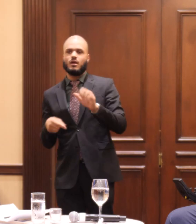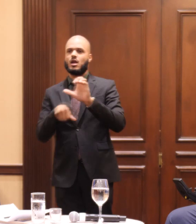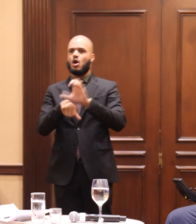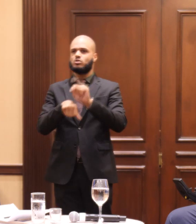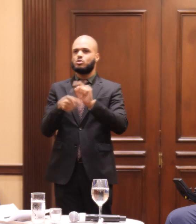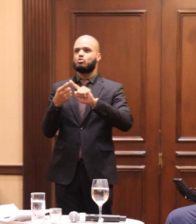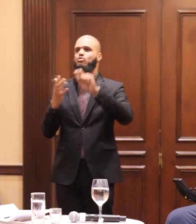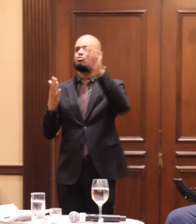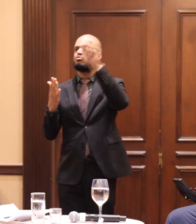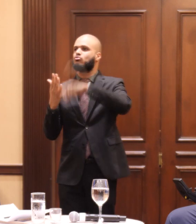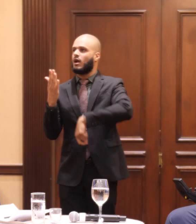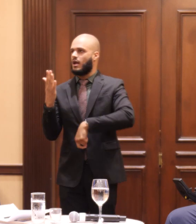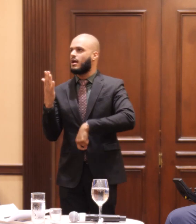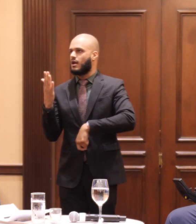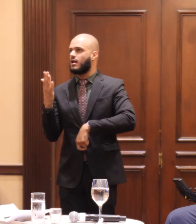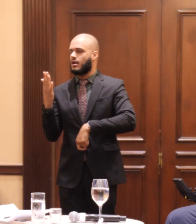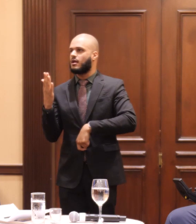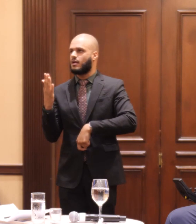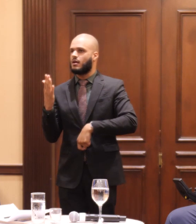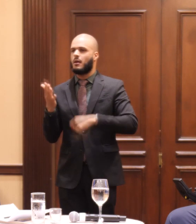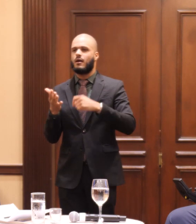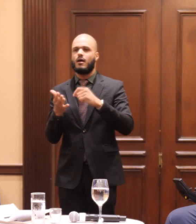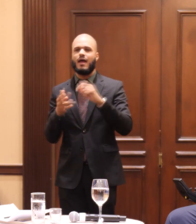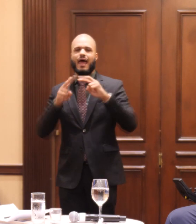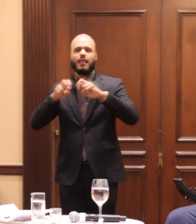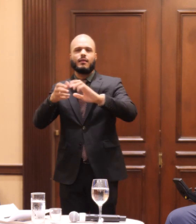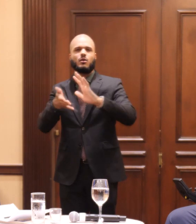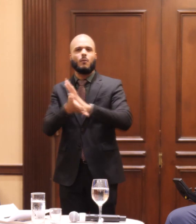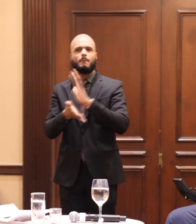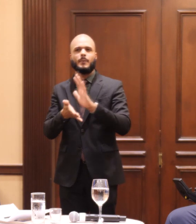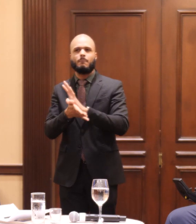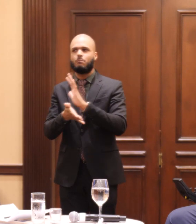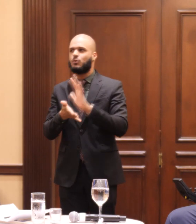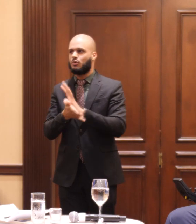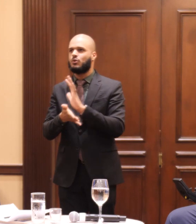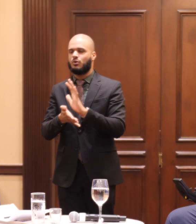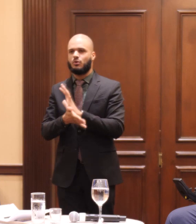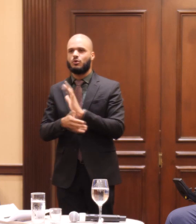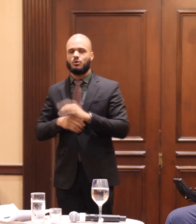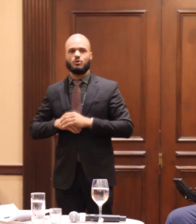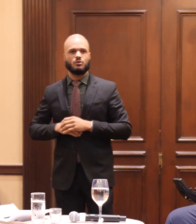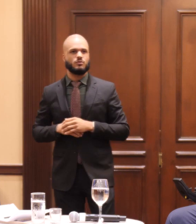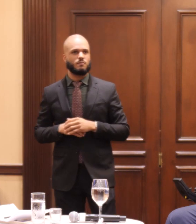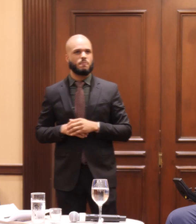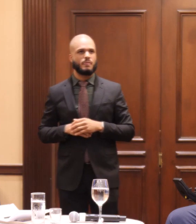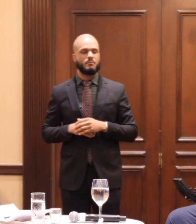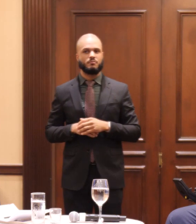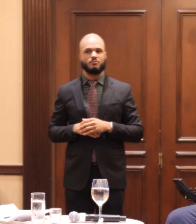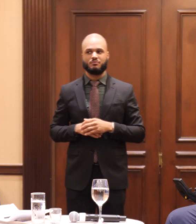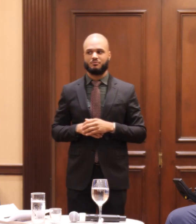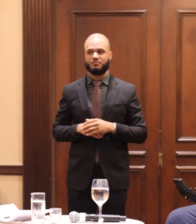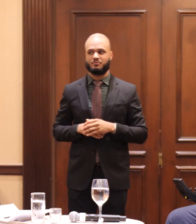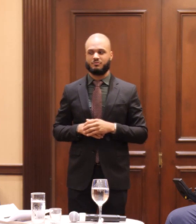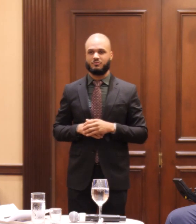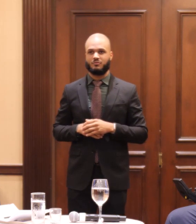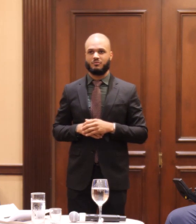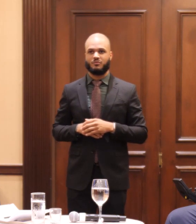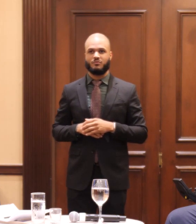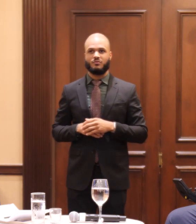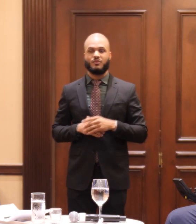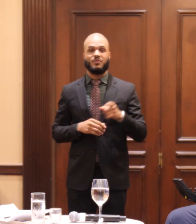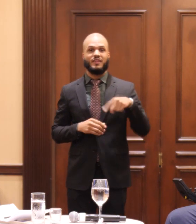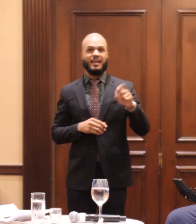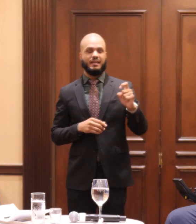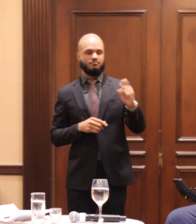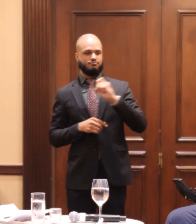an analytical paper and I was given the one that they were calling civil rights